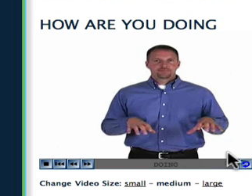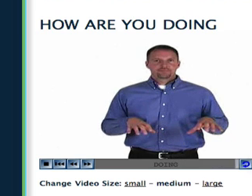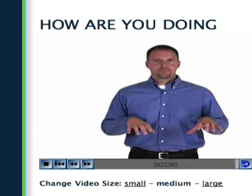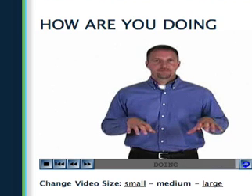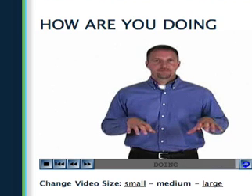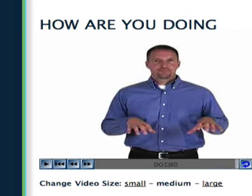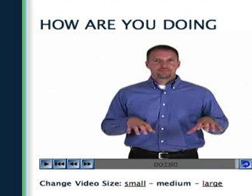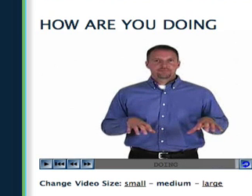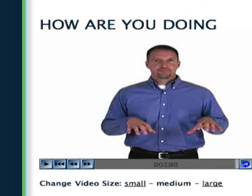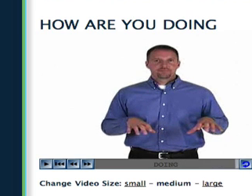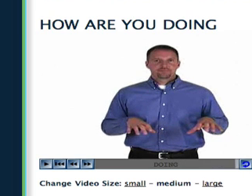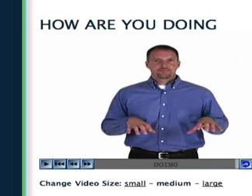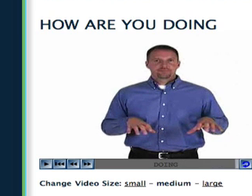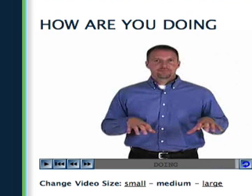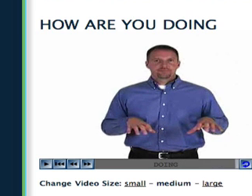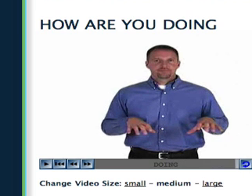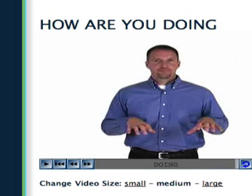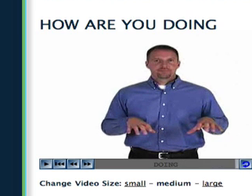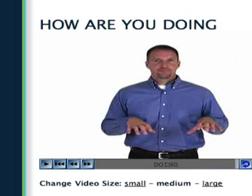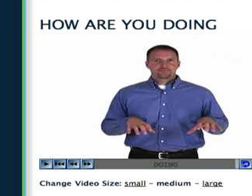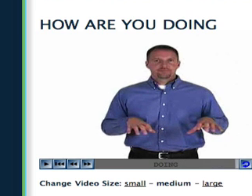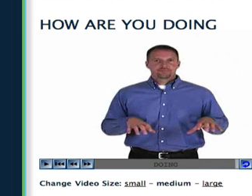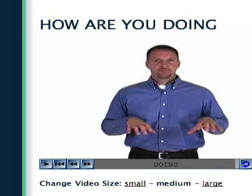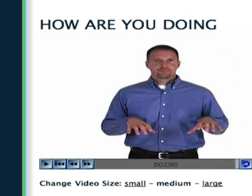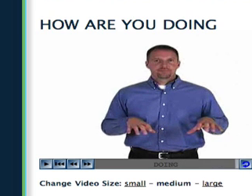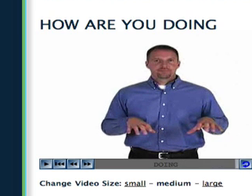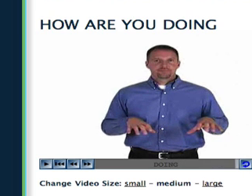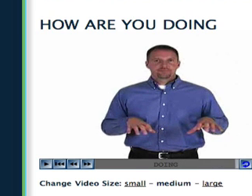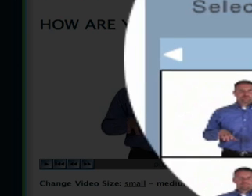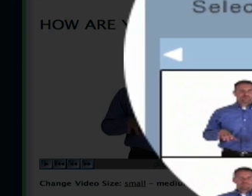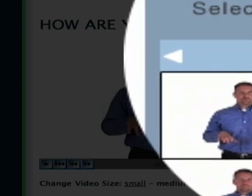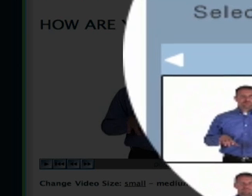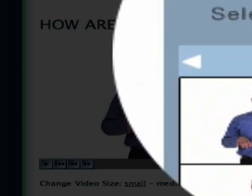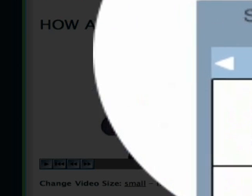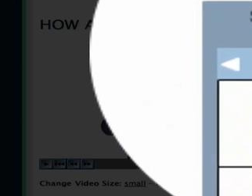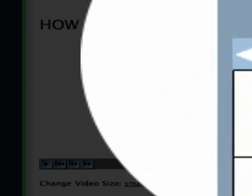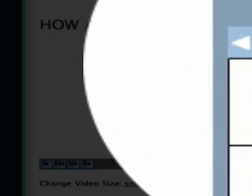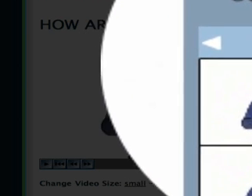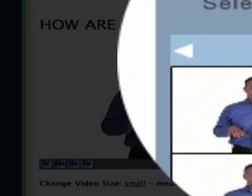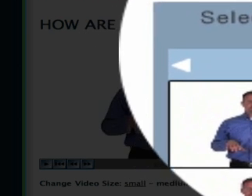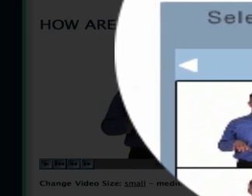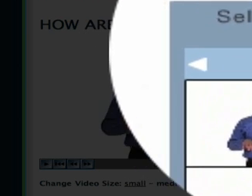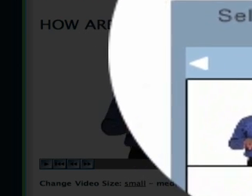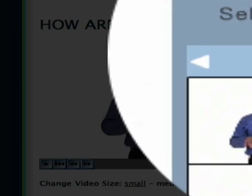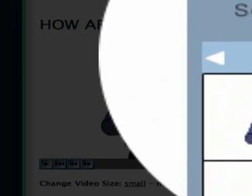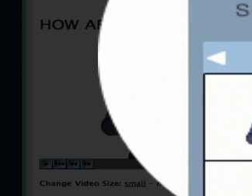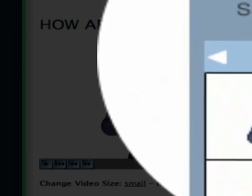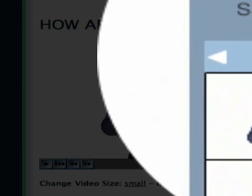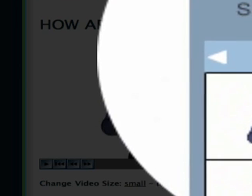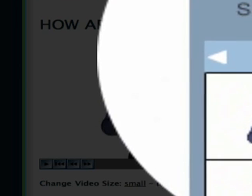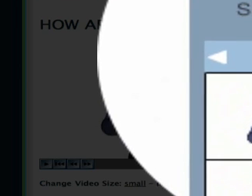So if I click the PRINT option here you can see now that at the top it gives me the name of the sign, in this case DOING